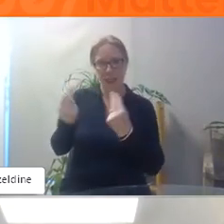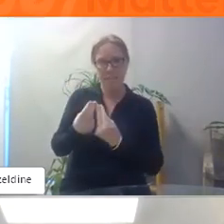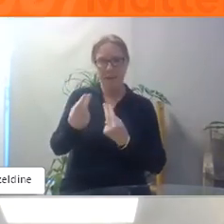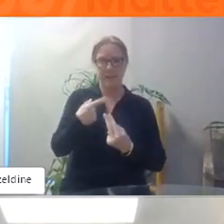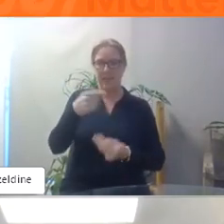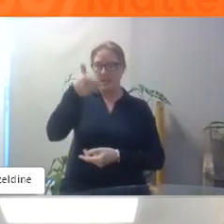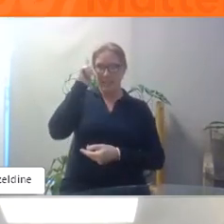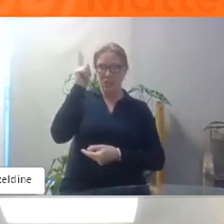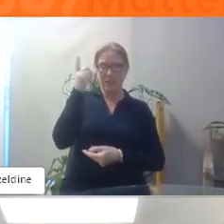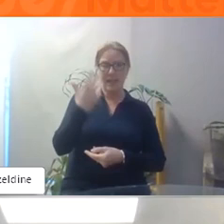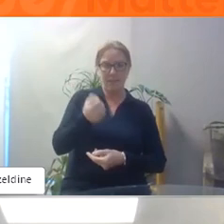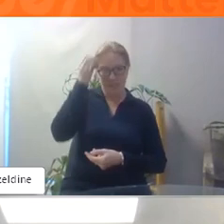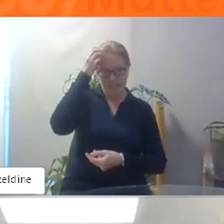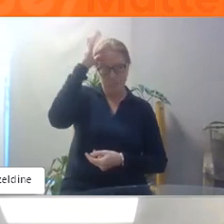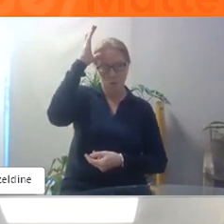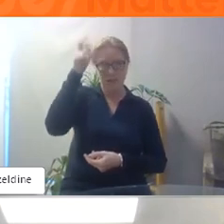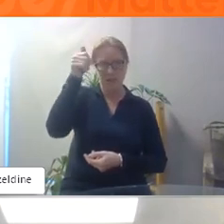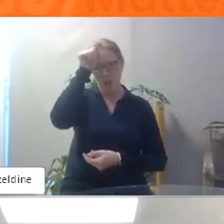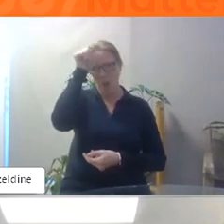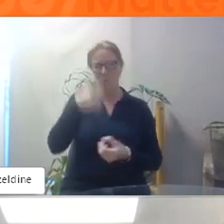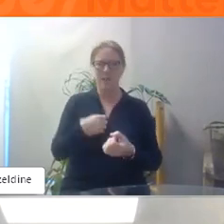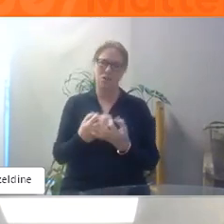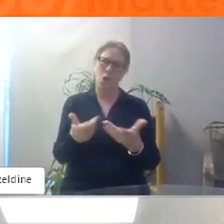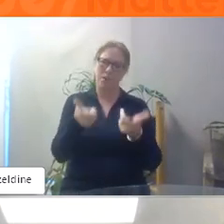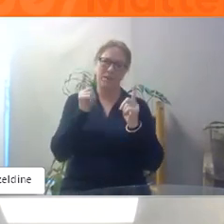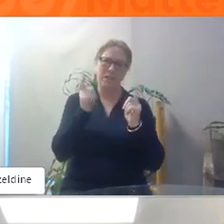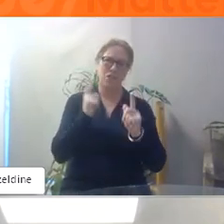are a lot of resource teachers of hard of hearing and Deaf who,